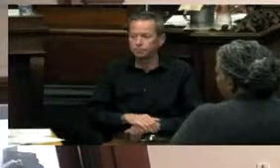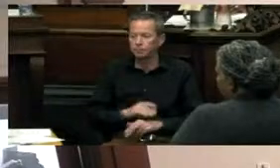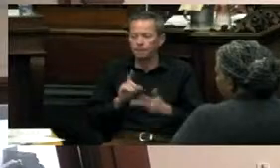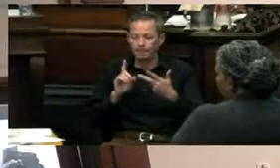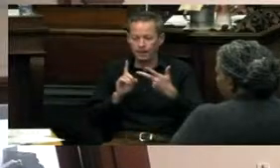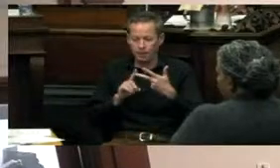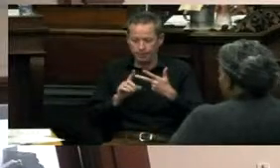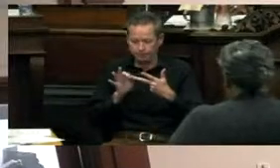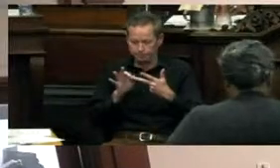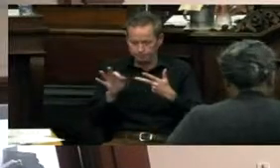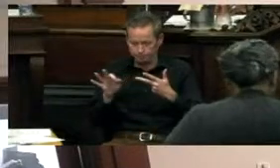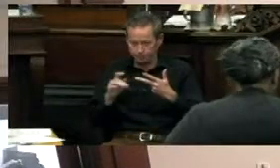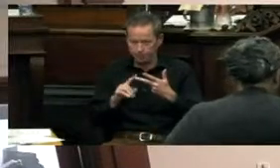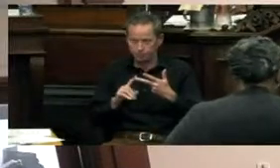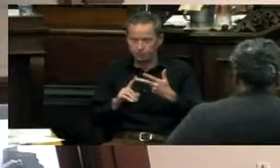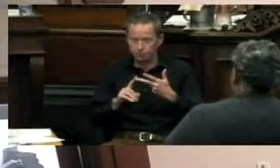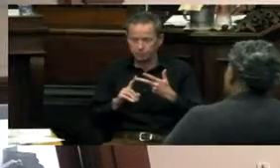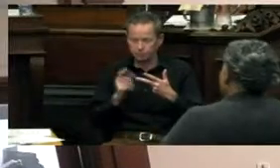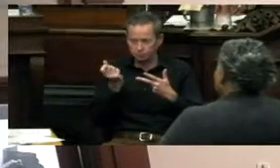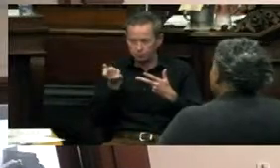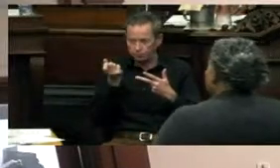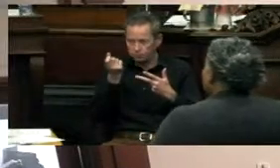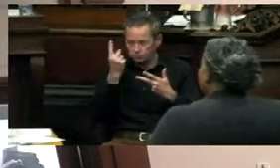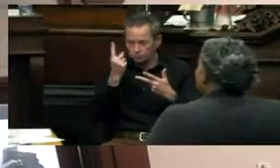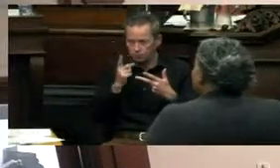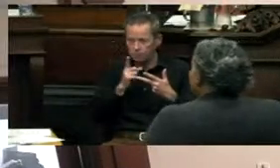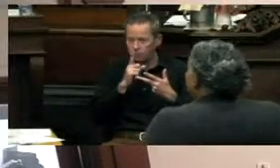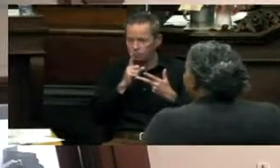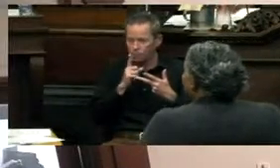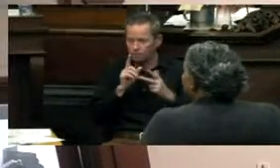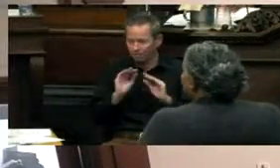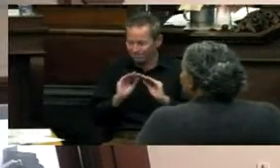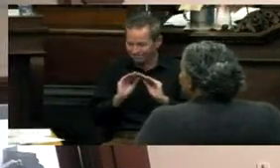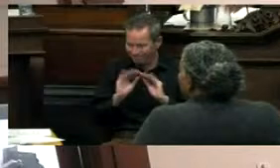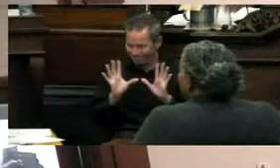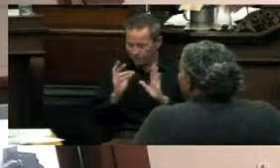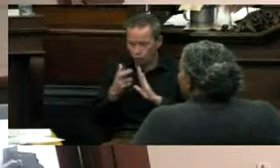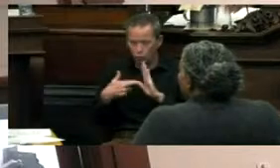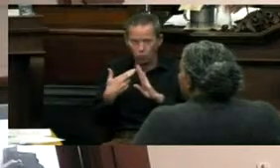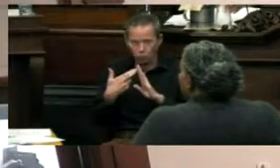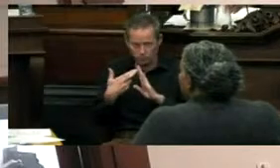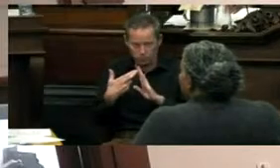a great meeting yesterday. My